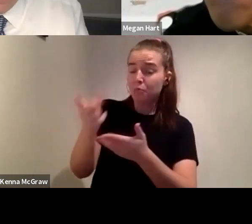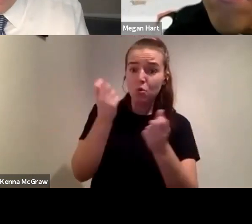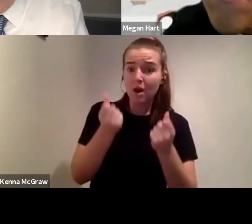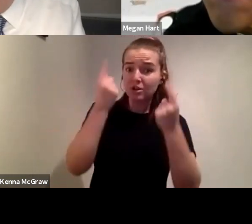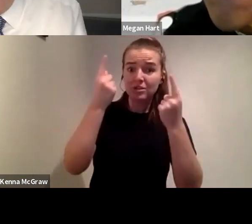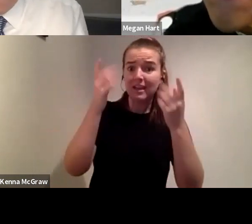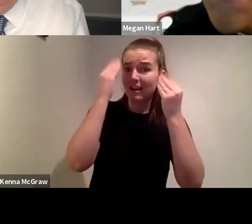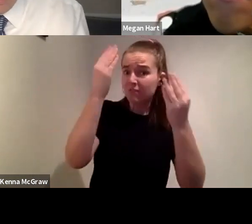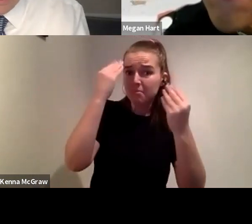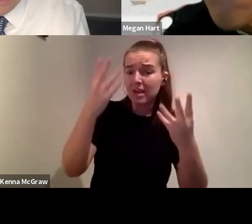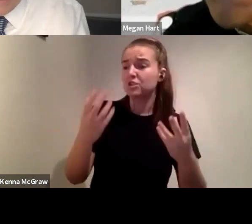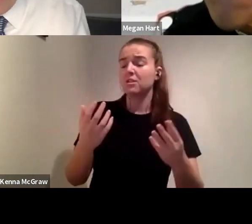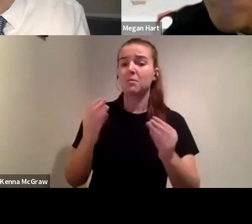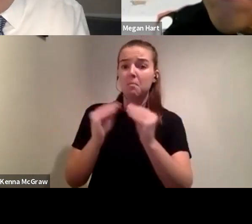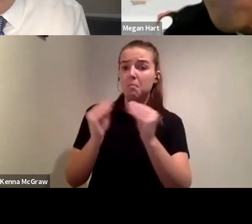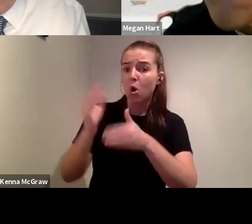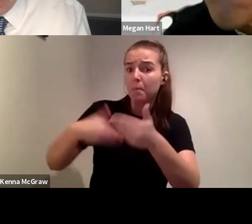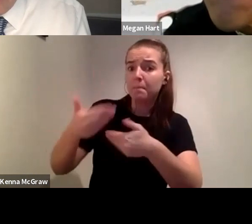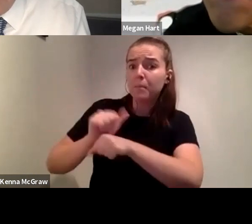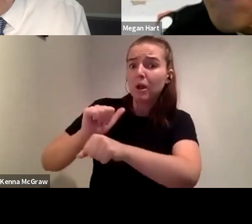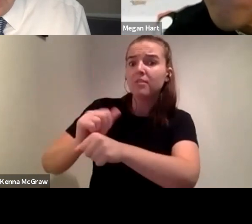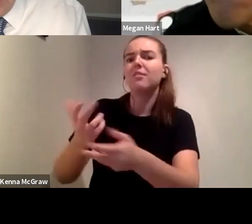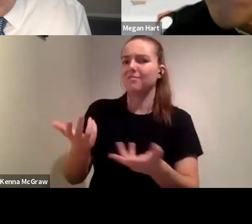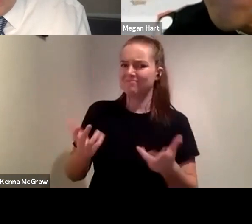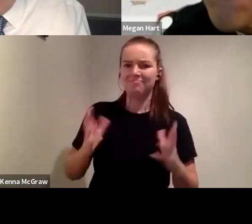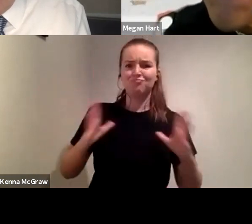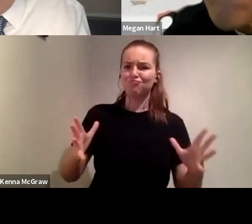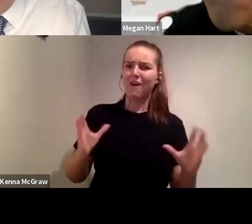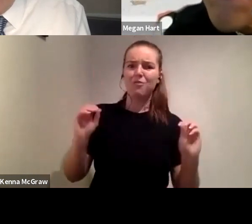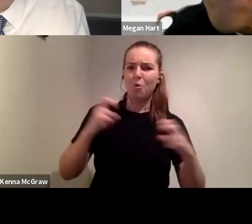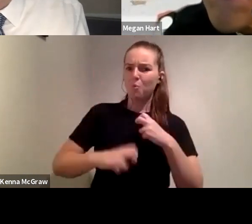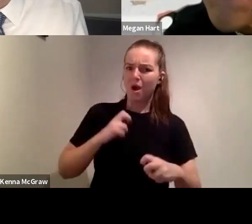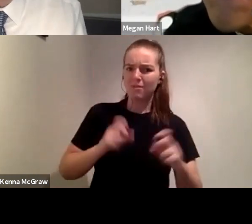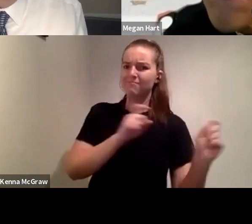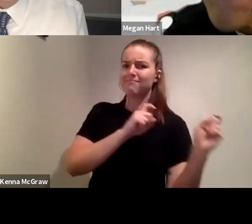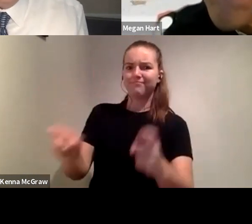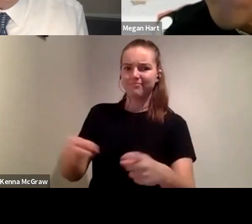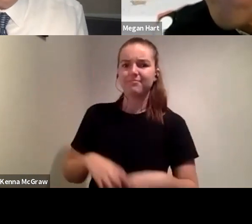A 40 inch monitor? Let's do it.